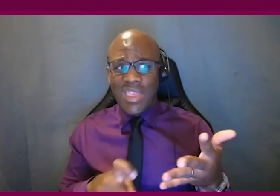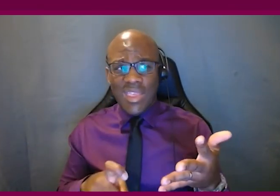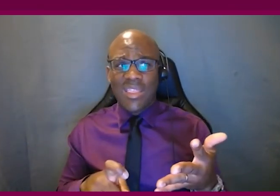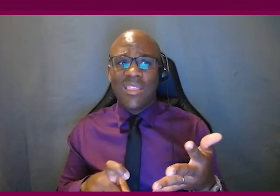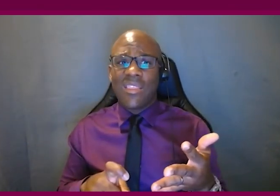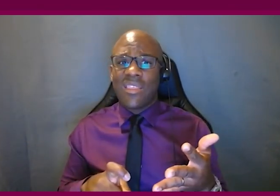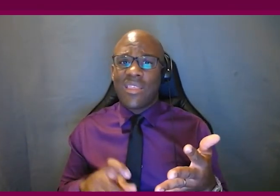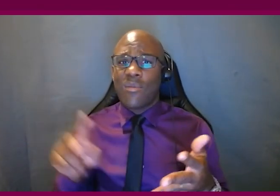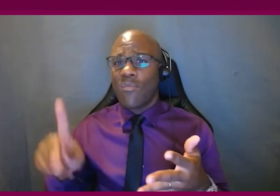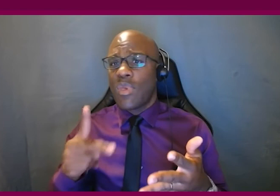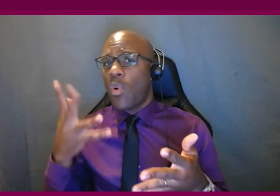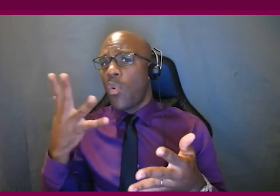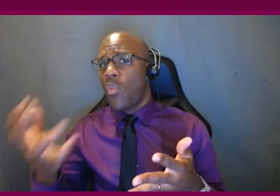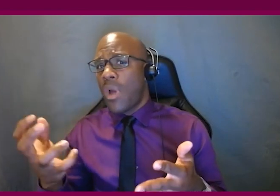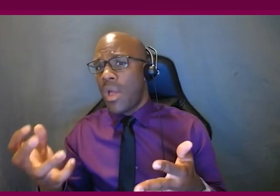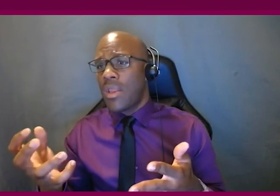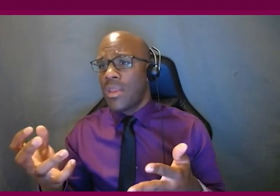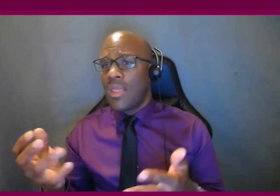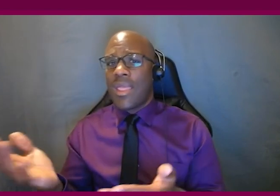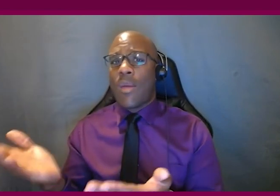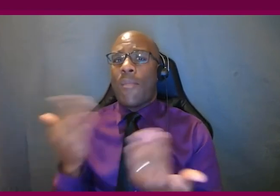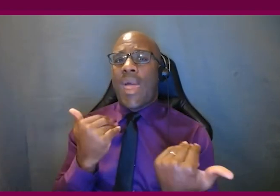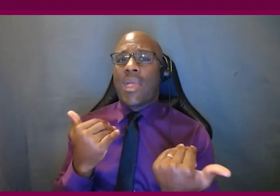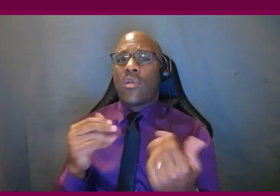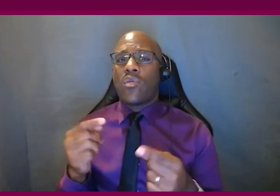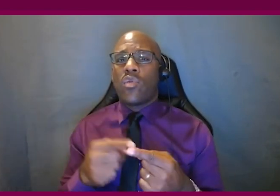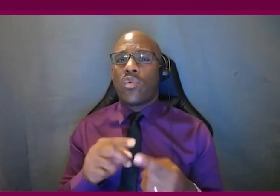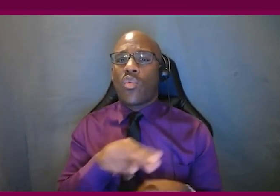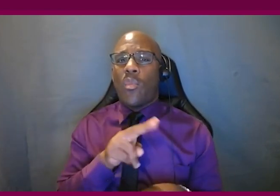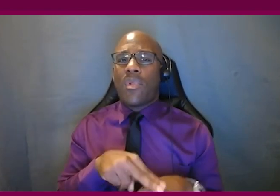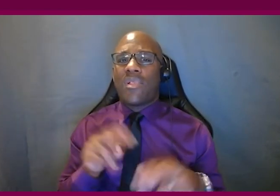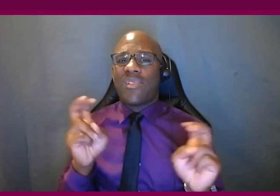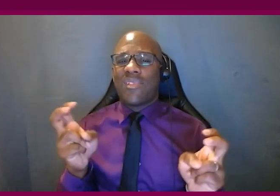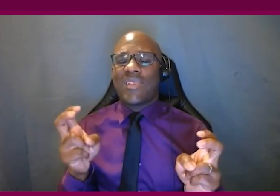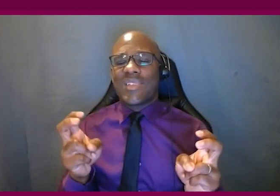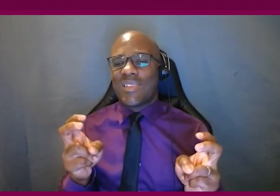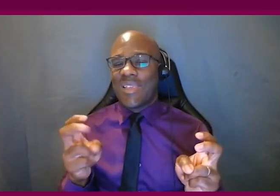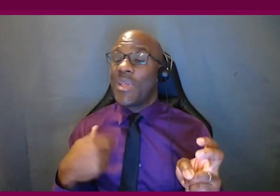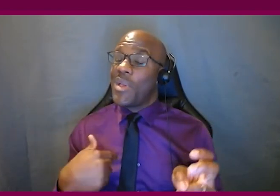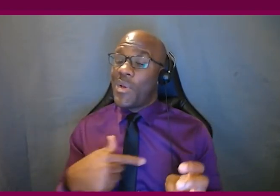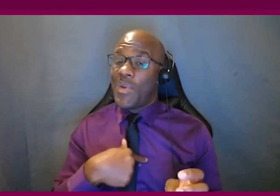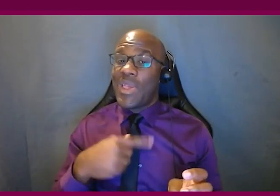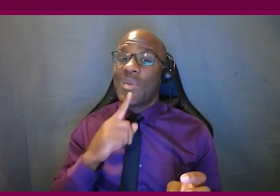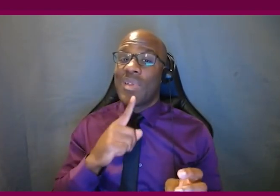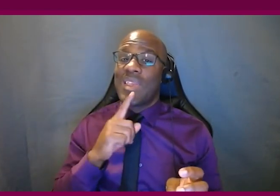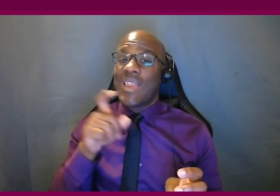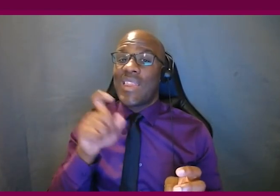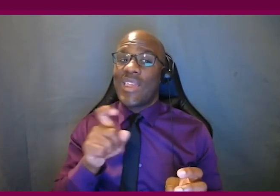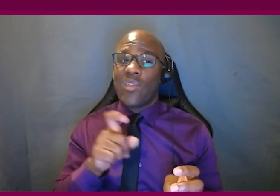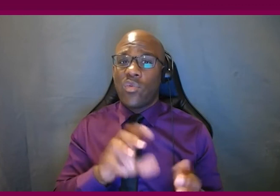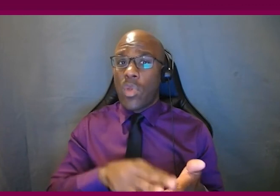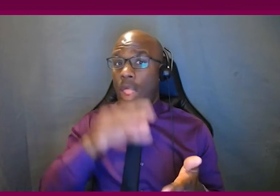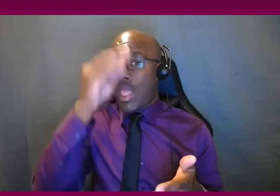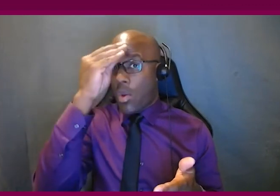past couple of years and apply it to our society all year round in terms of accessibility for